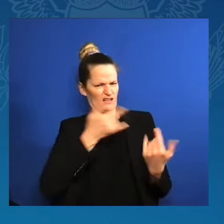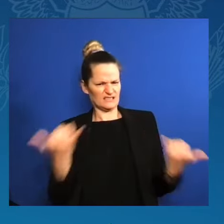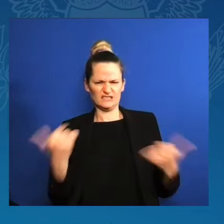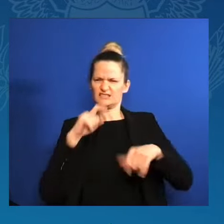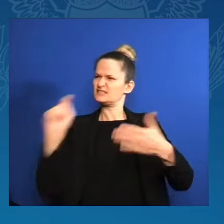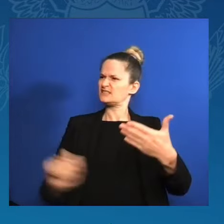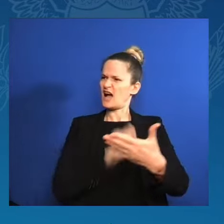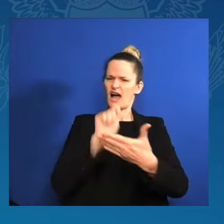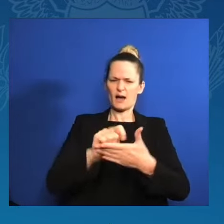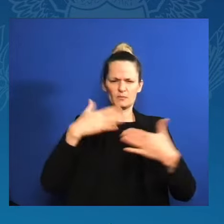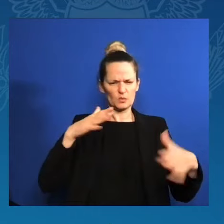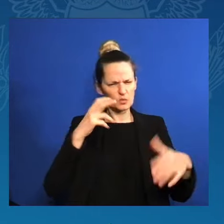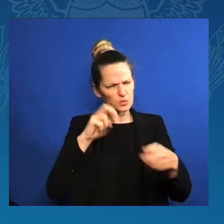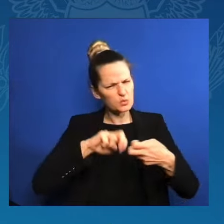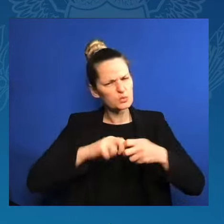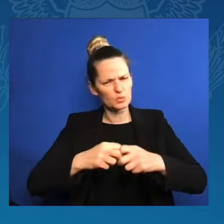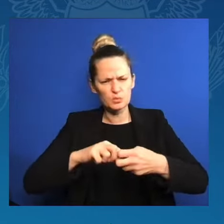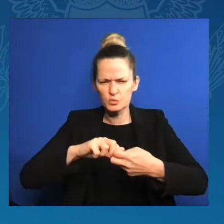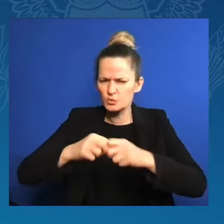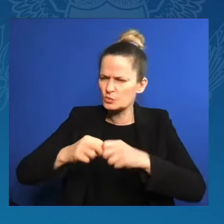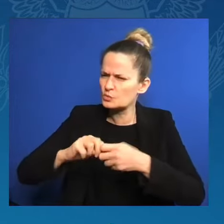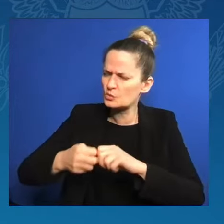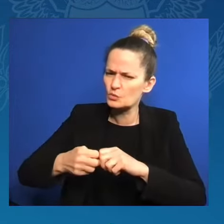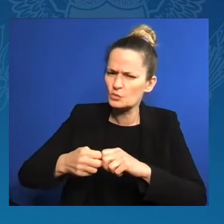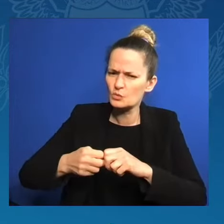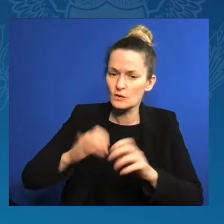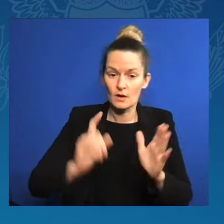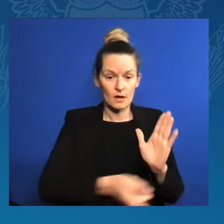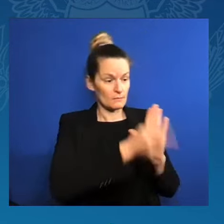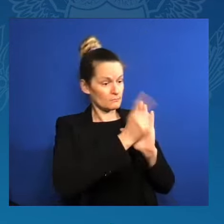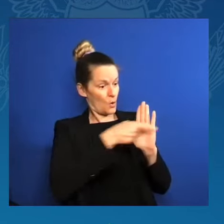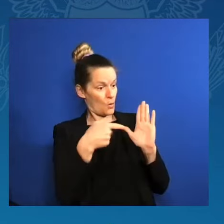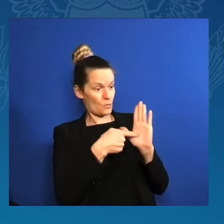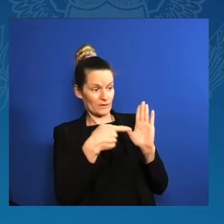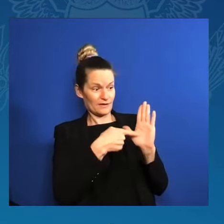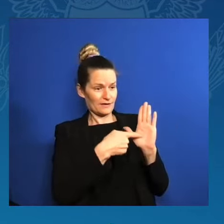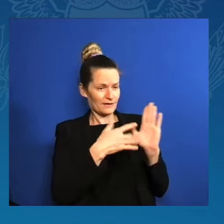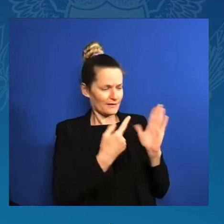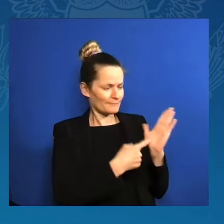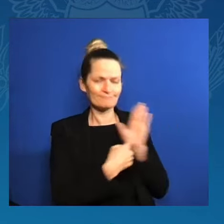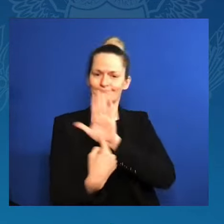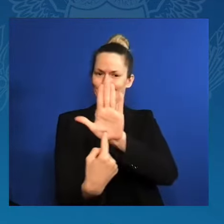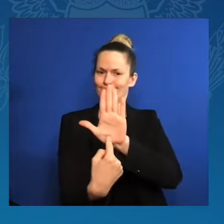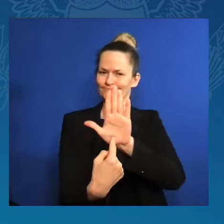these moments also reveal the heroes among us, the people who have the courage